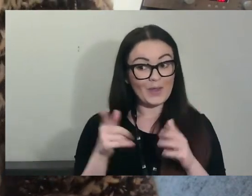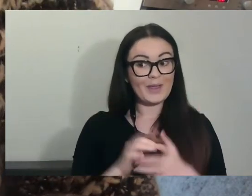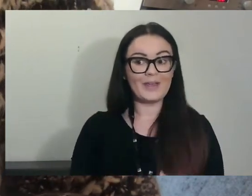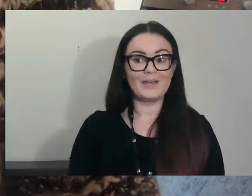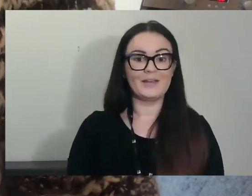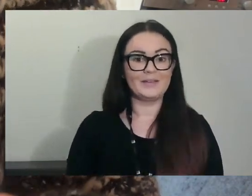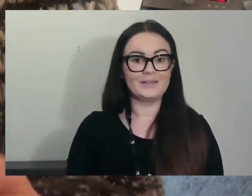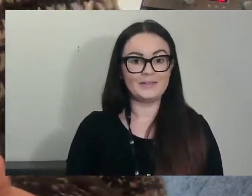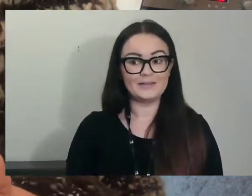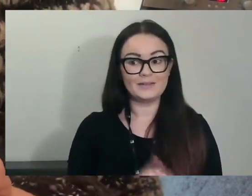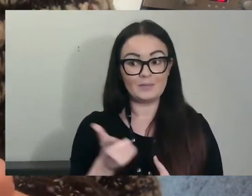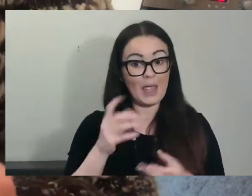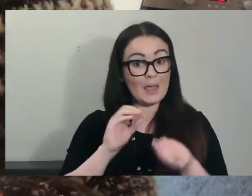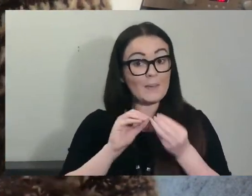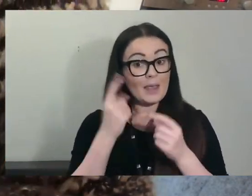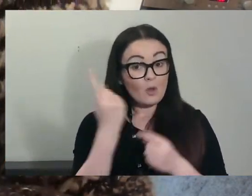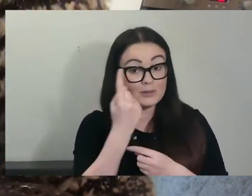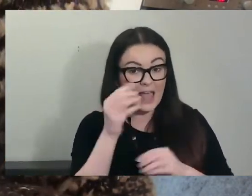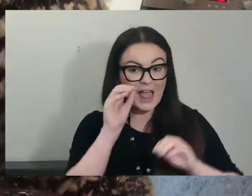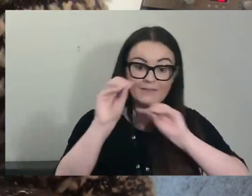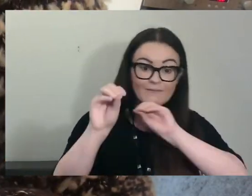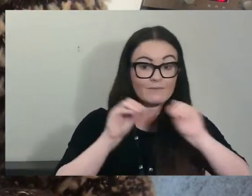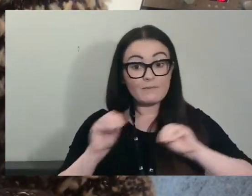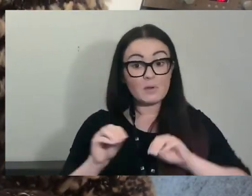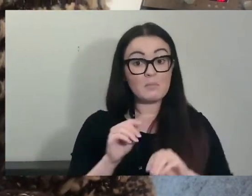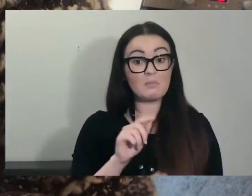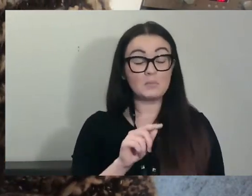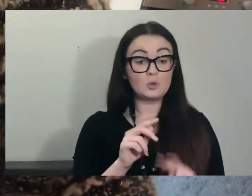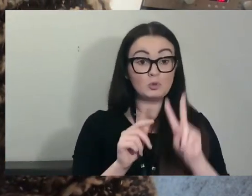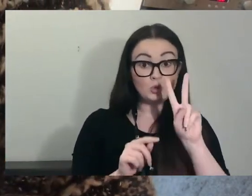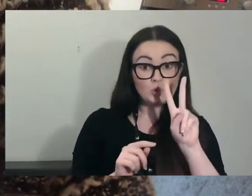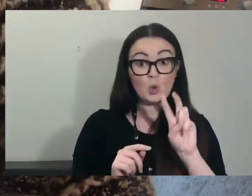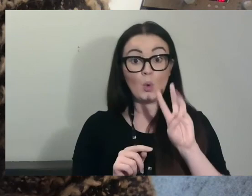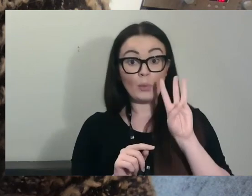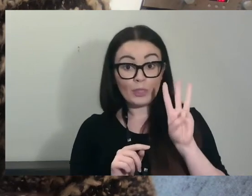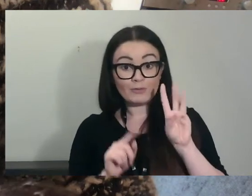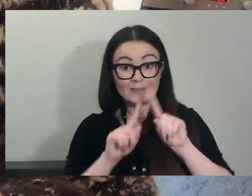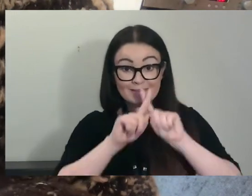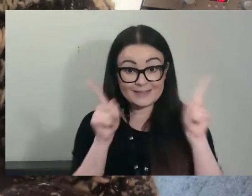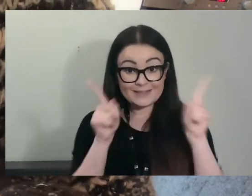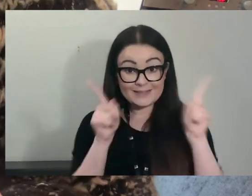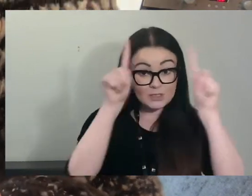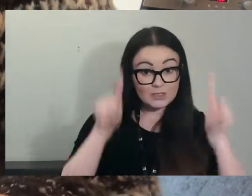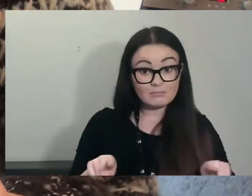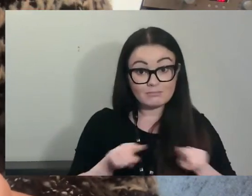Now you might want to have a play. You might decide you want to do two or three of these